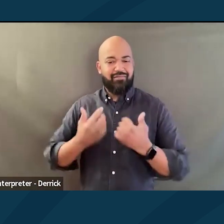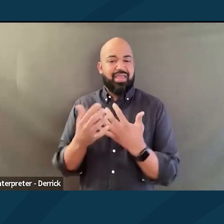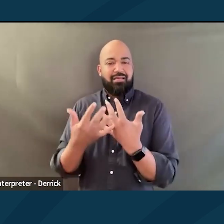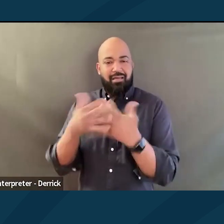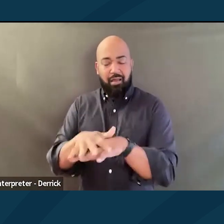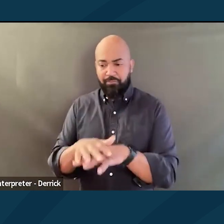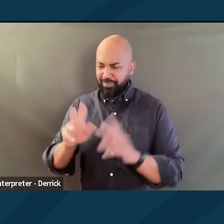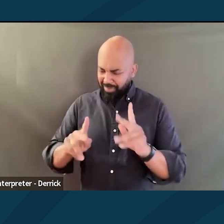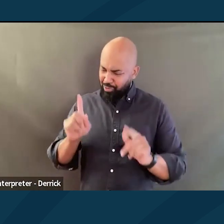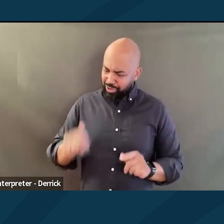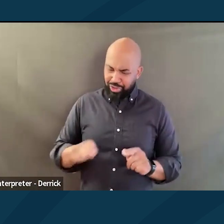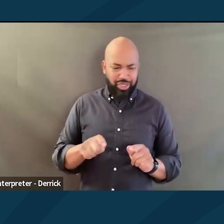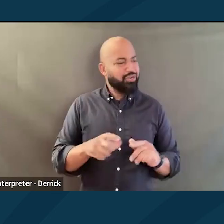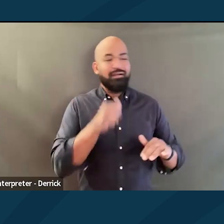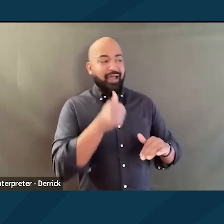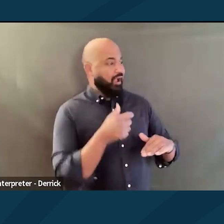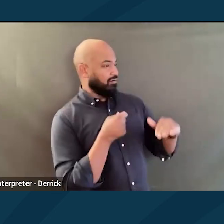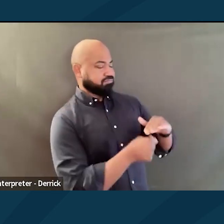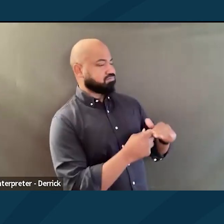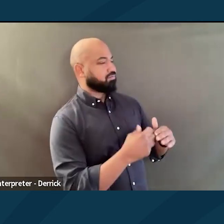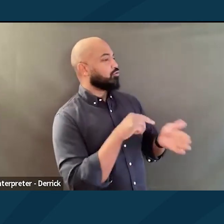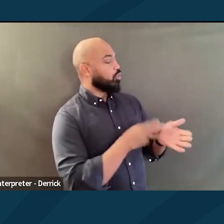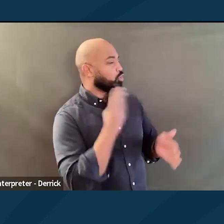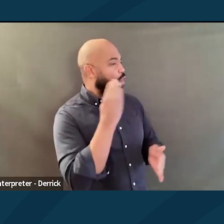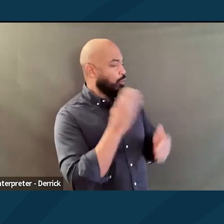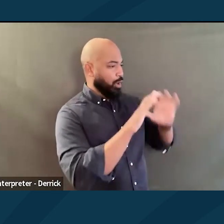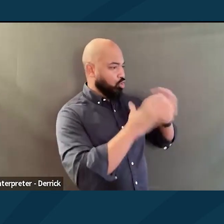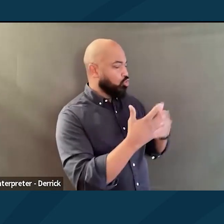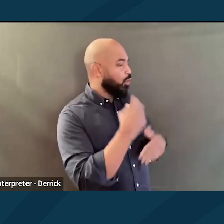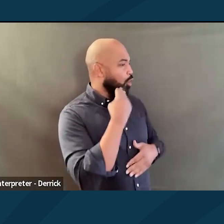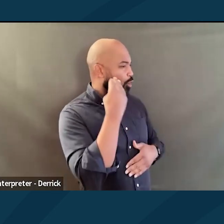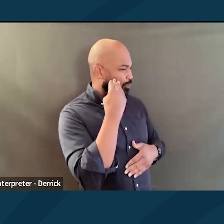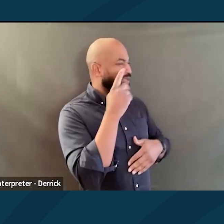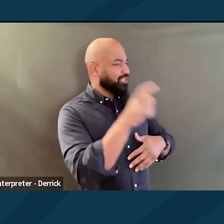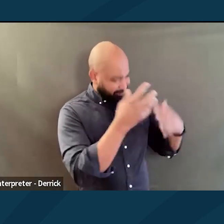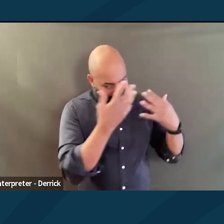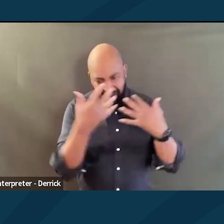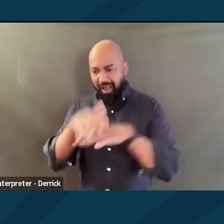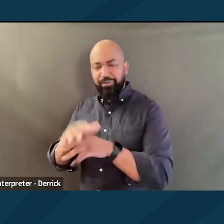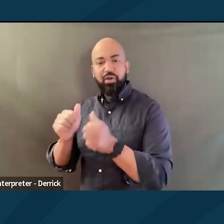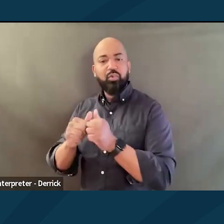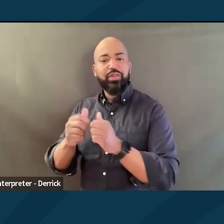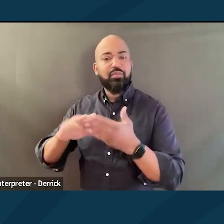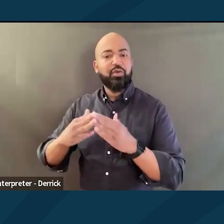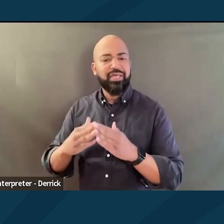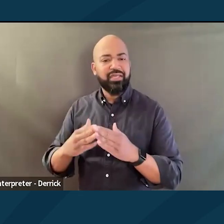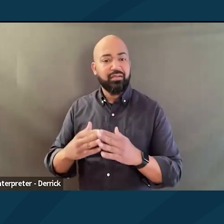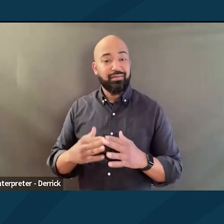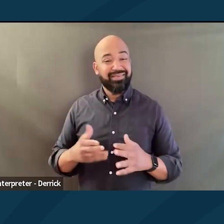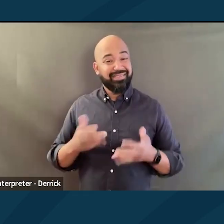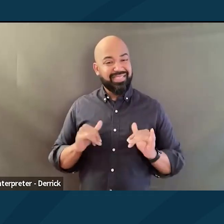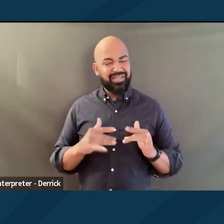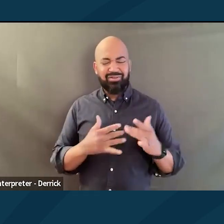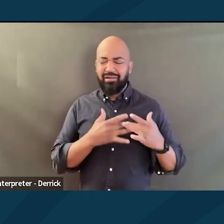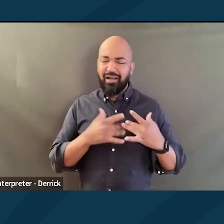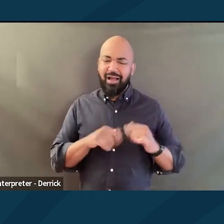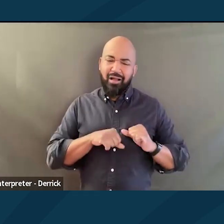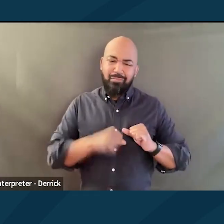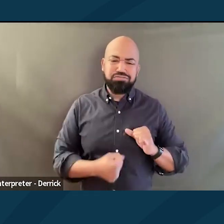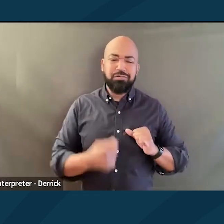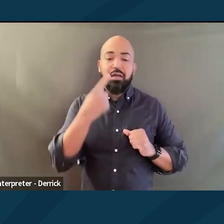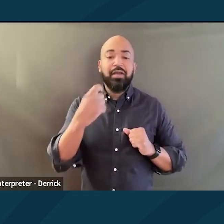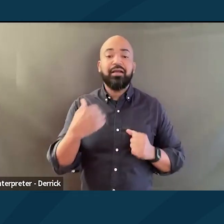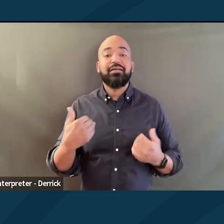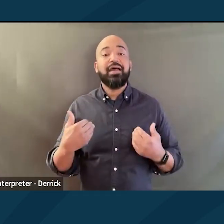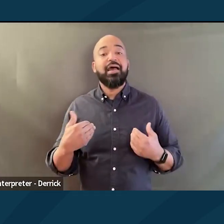in a community. And it's rare. My heart is broken because we still have 13‑run state institutions.